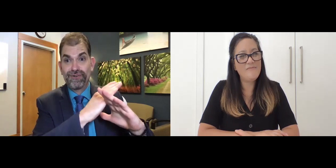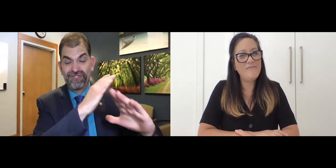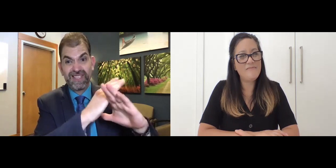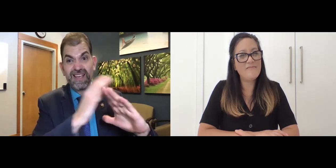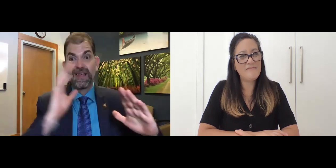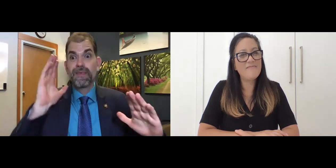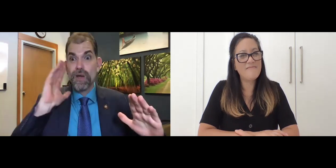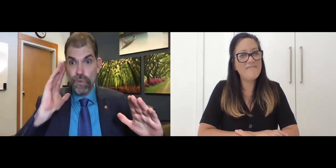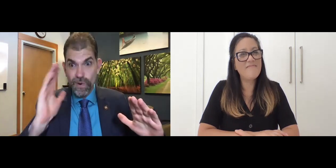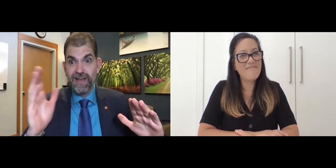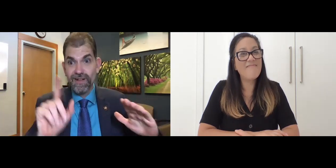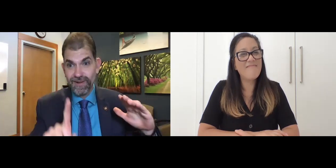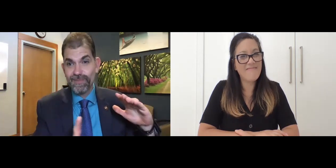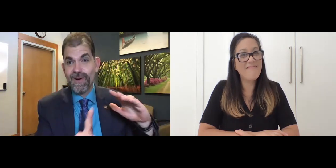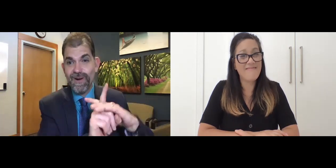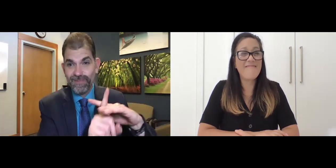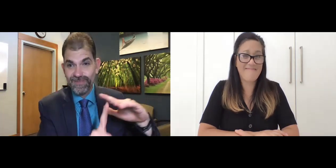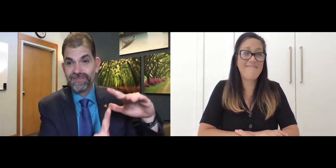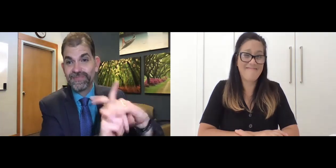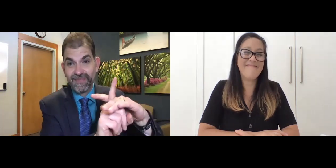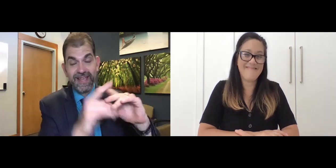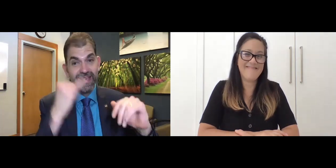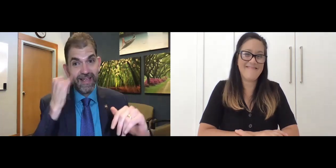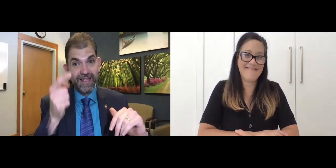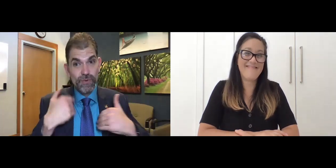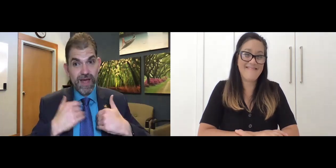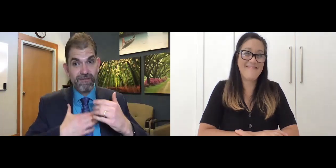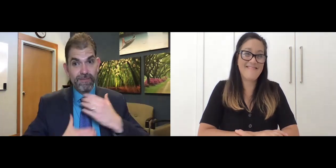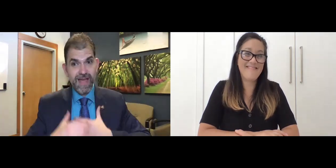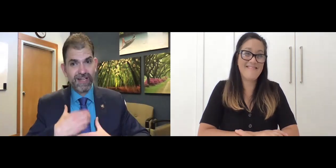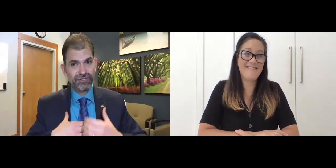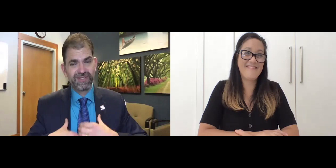And if there are barriers, and there will be barriers,